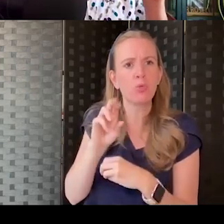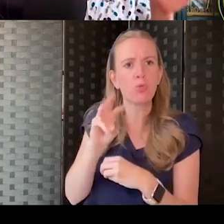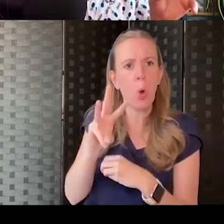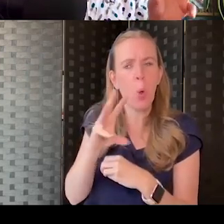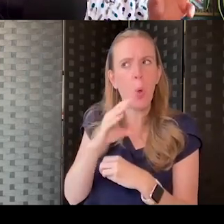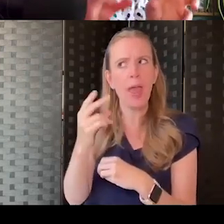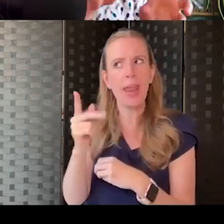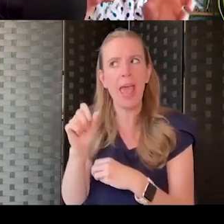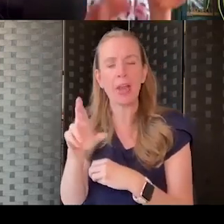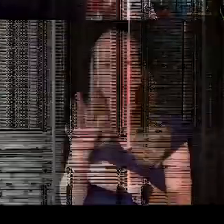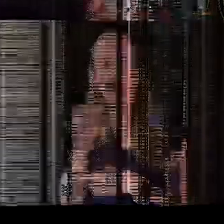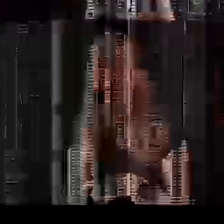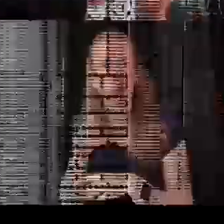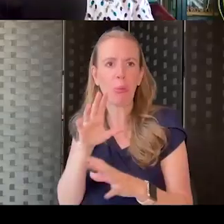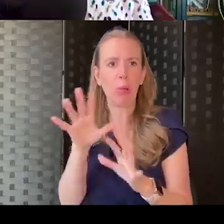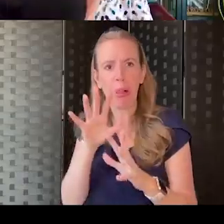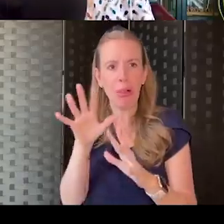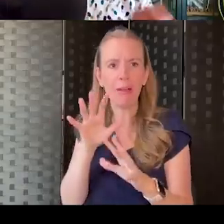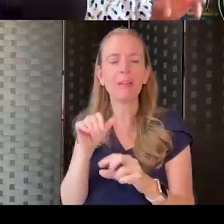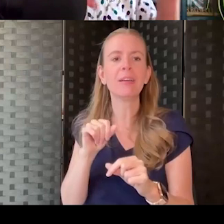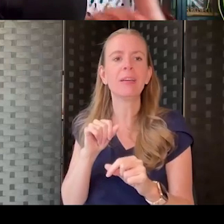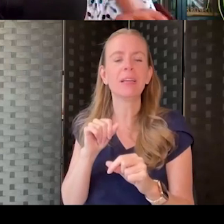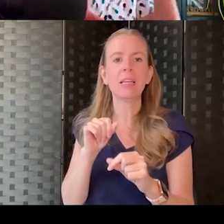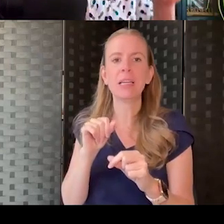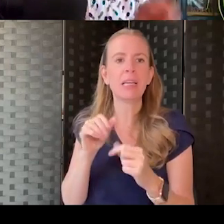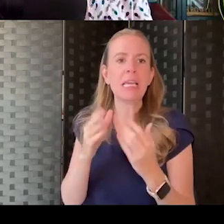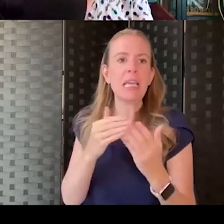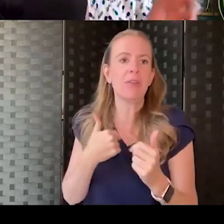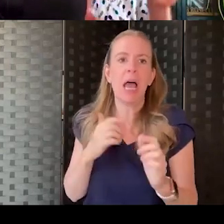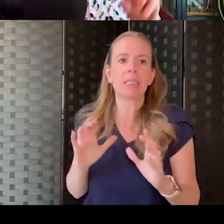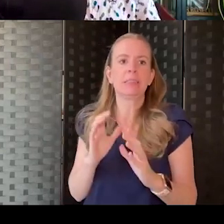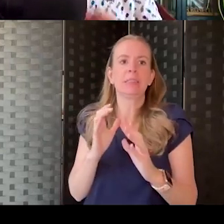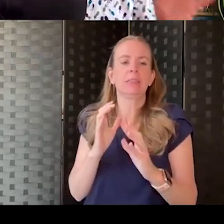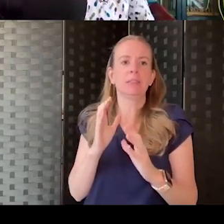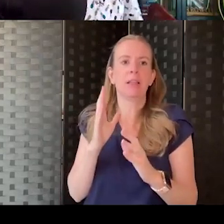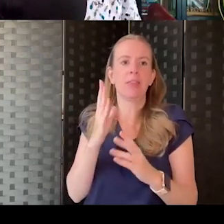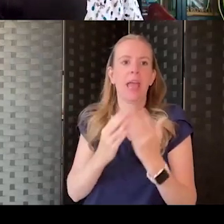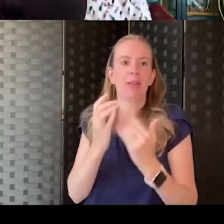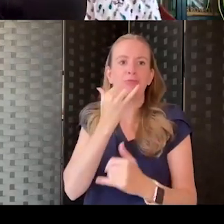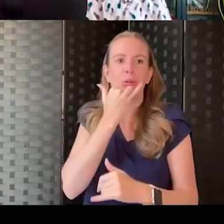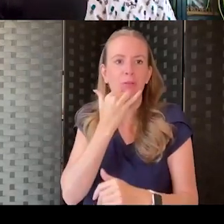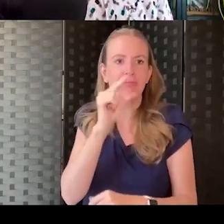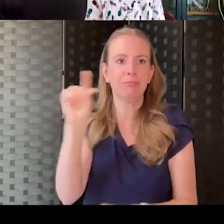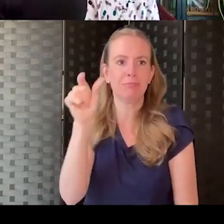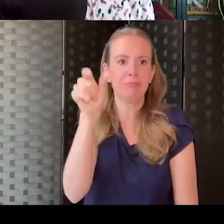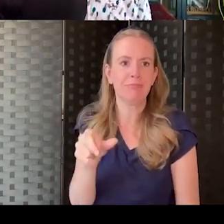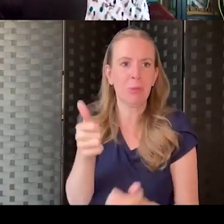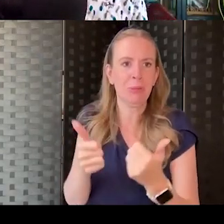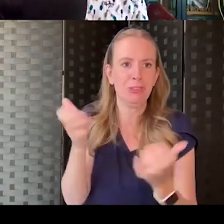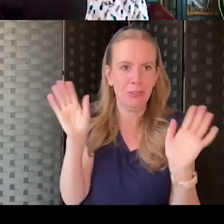a column header for row headers. Even I did that hand gesture completely wrong. You can add a